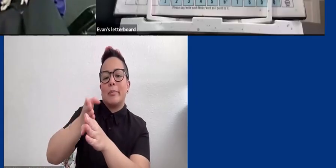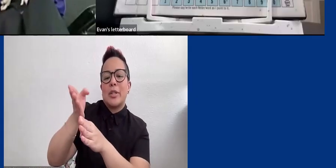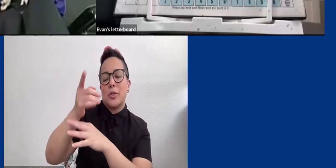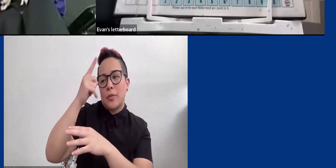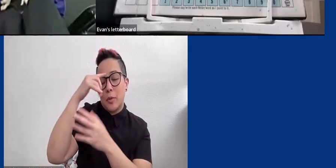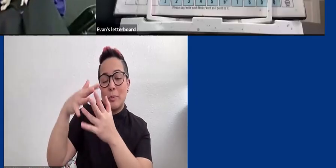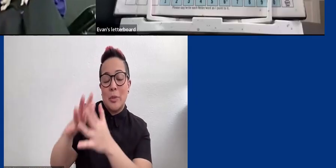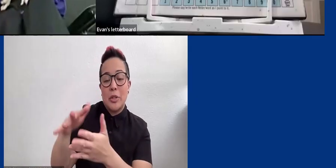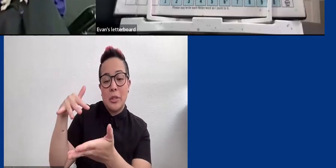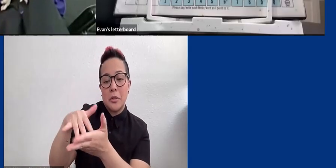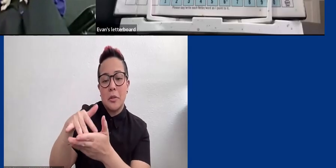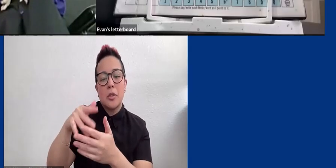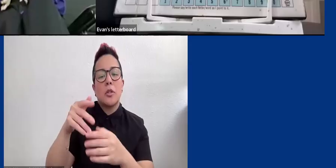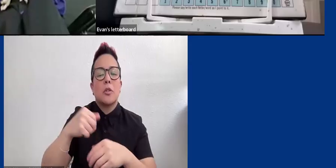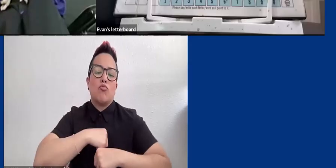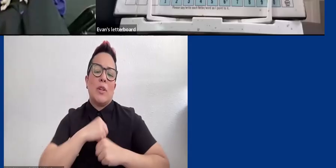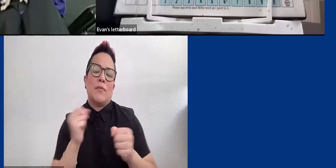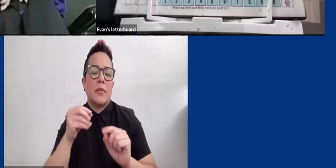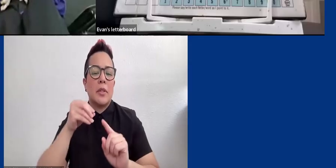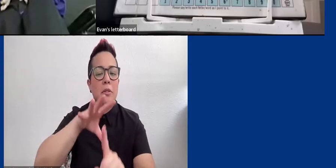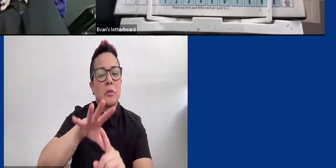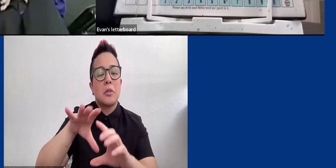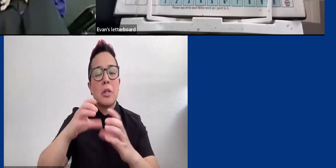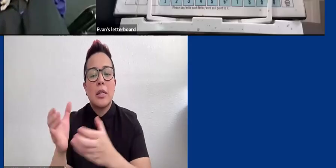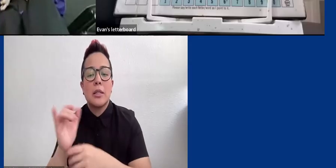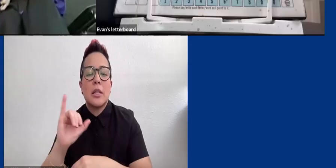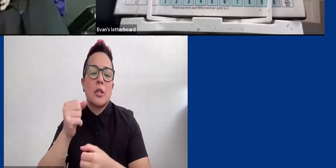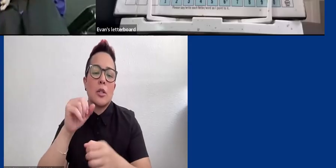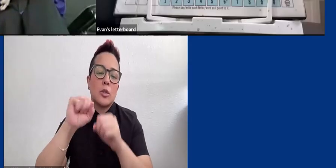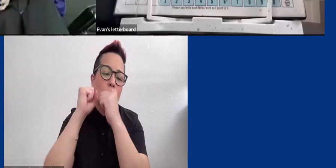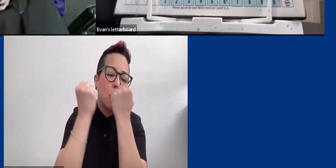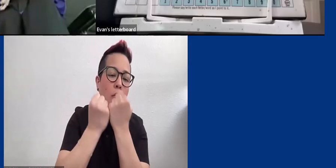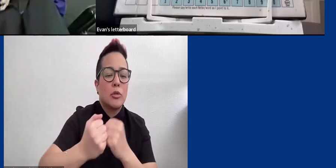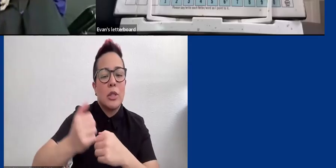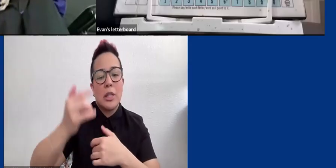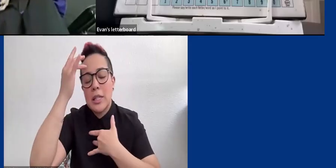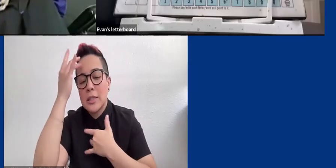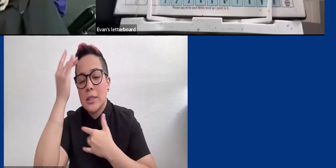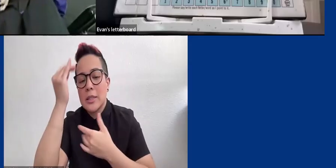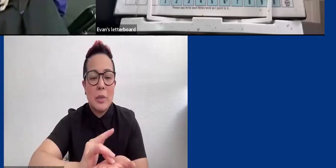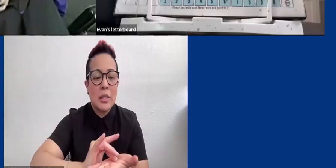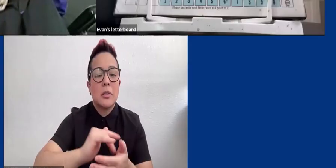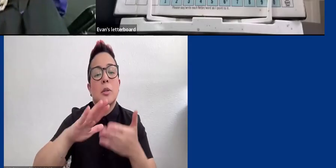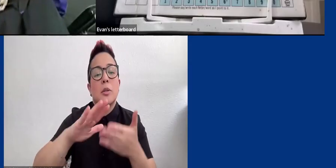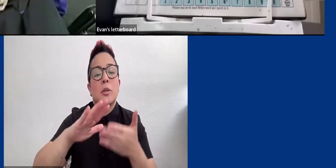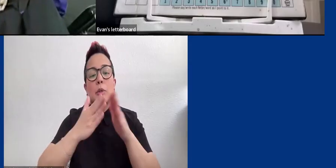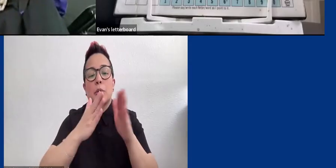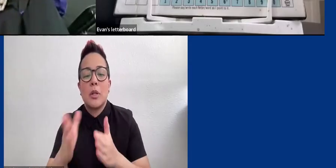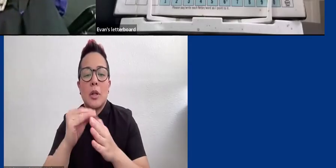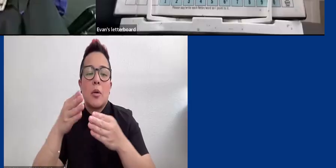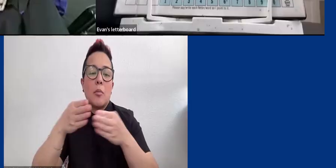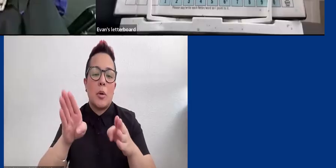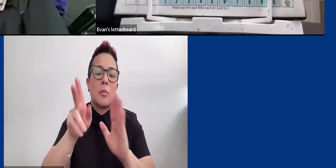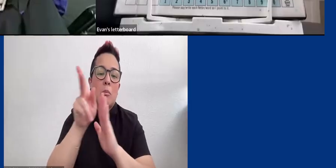like Sociology of Illness and Medicine, Community Planning and Public Policy for Disability, and Social, Political, and